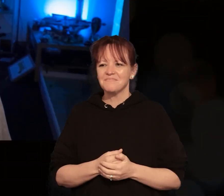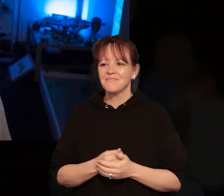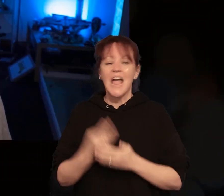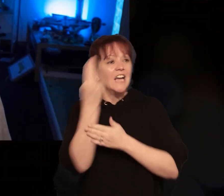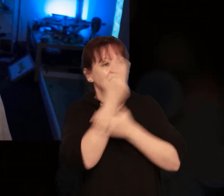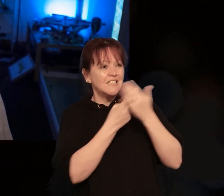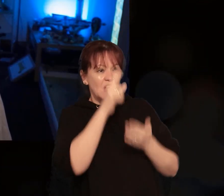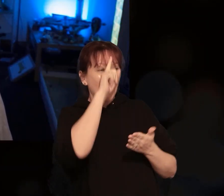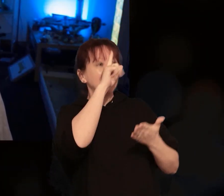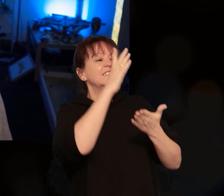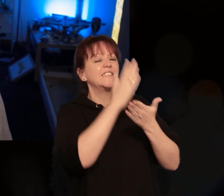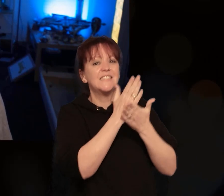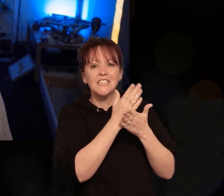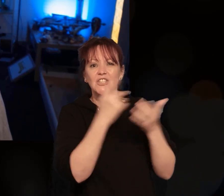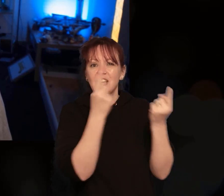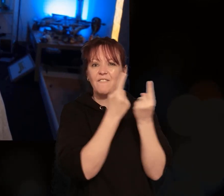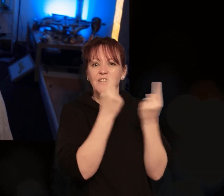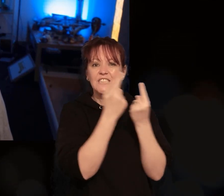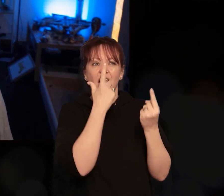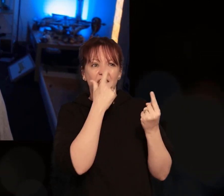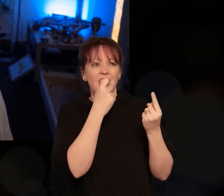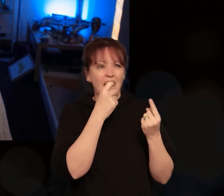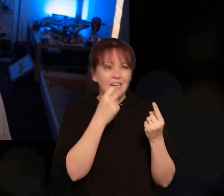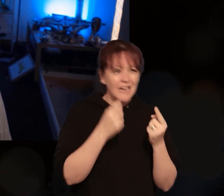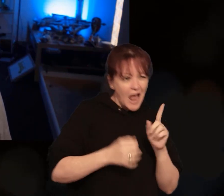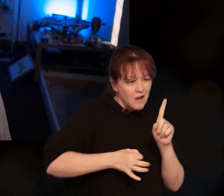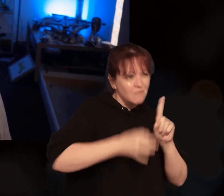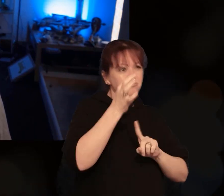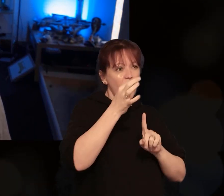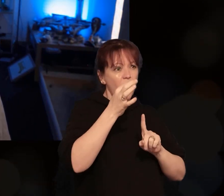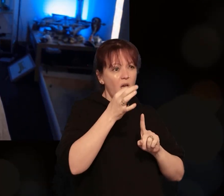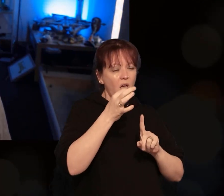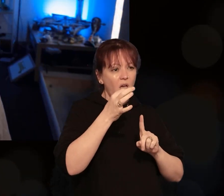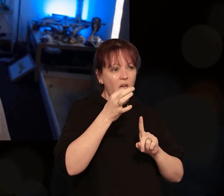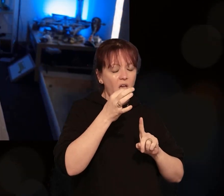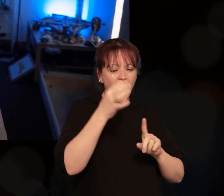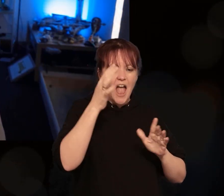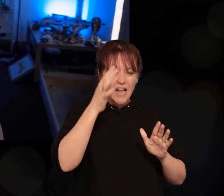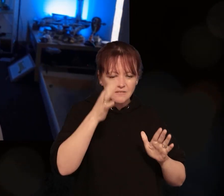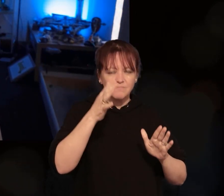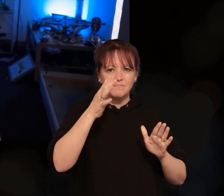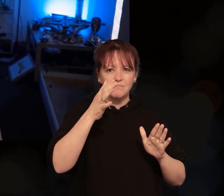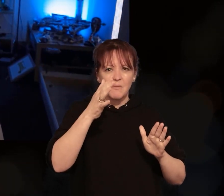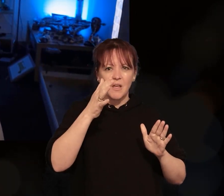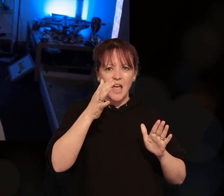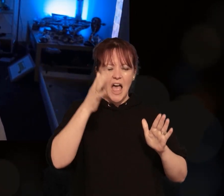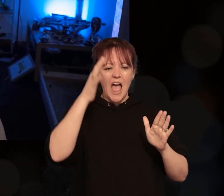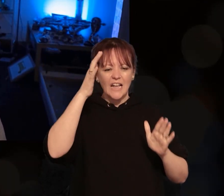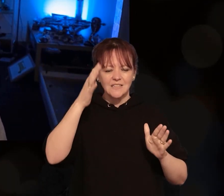The design decisions and features that can make or break our experience... QUIRKY MUSIC